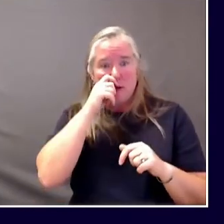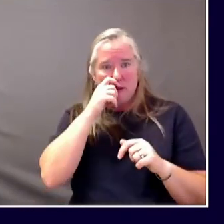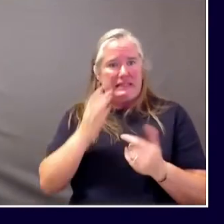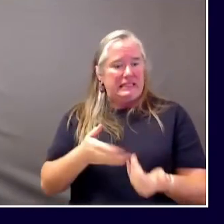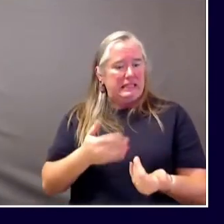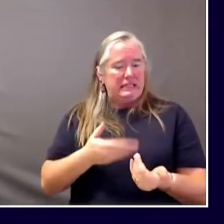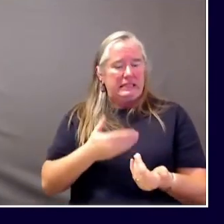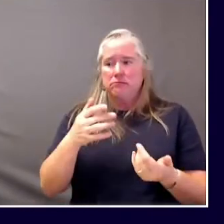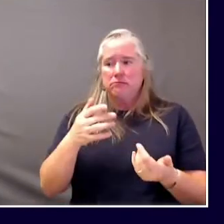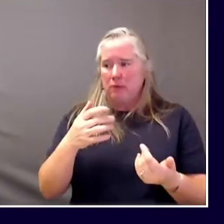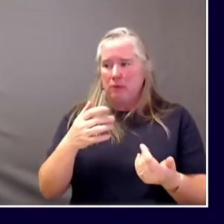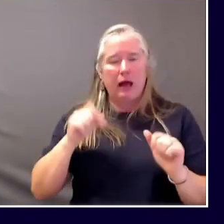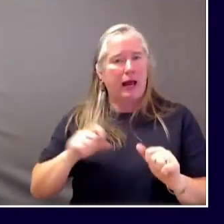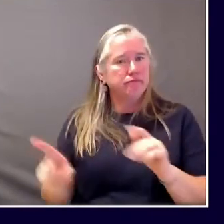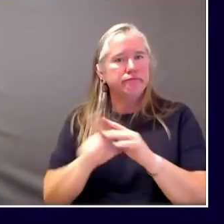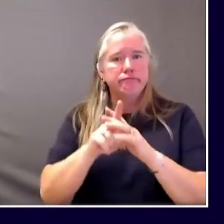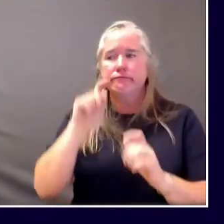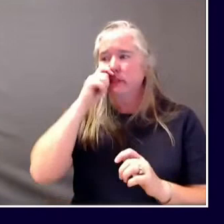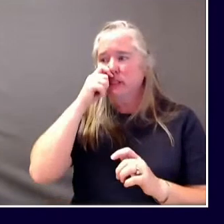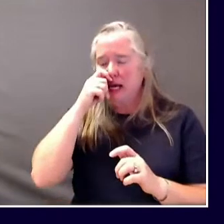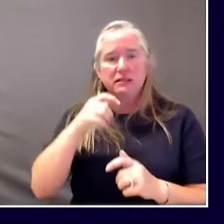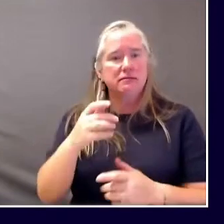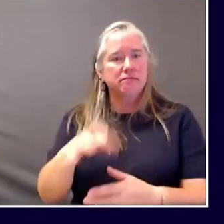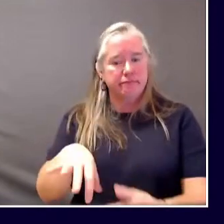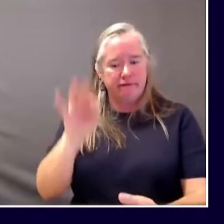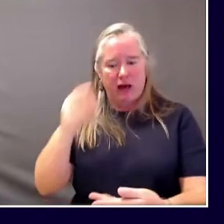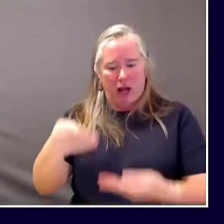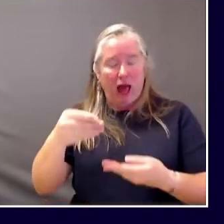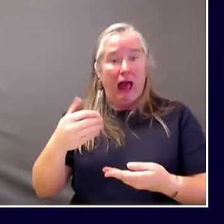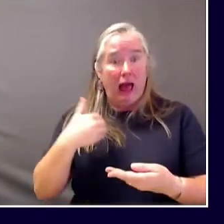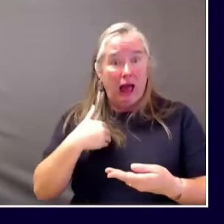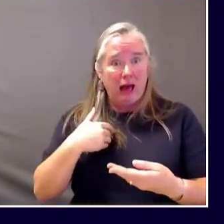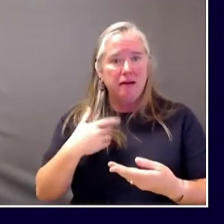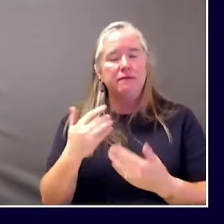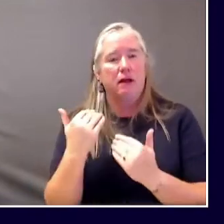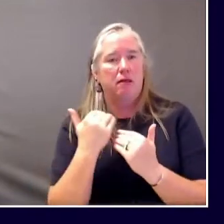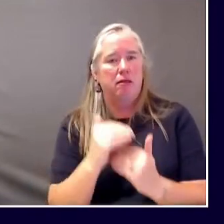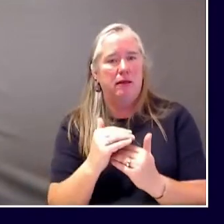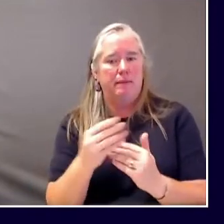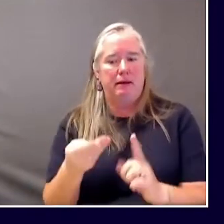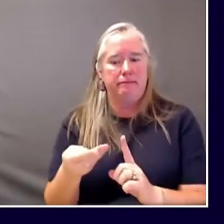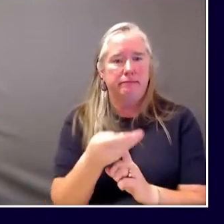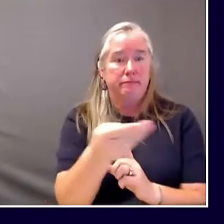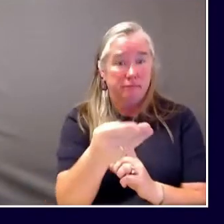contact tracersoo t t give them